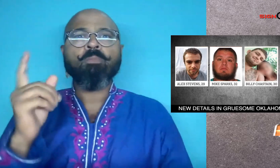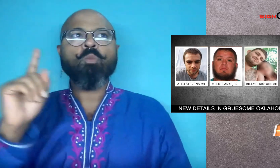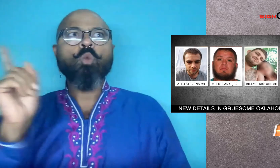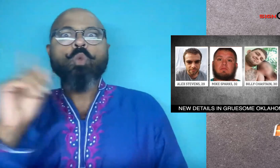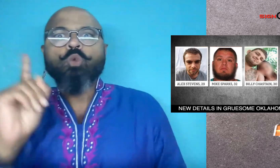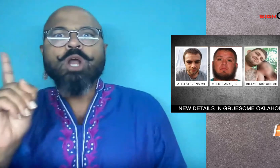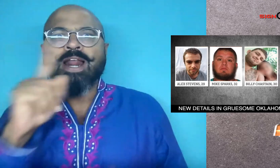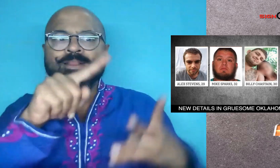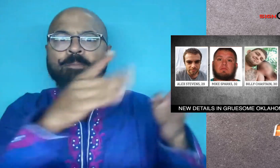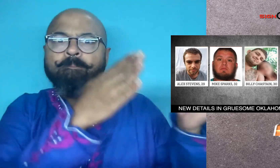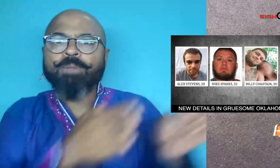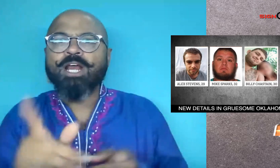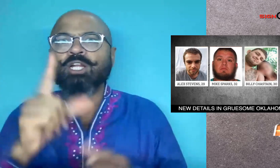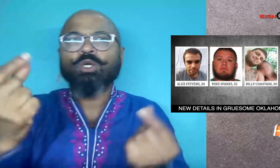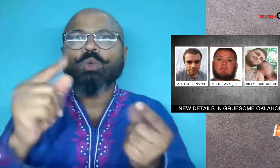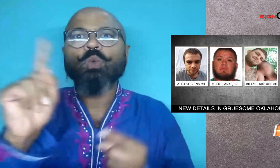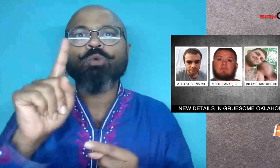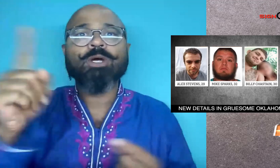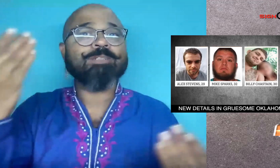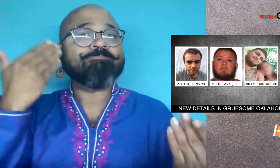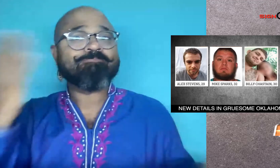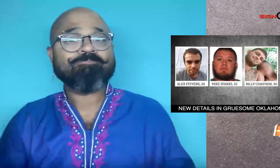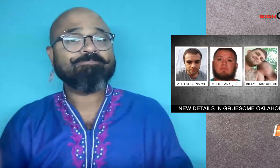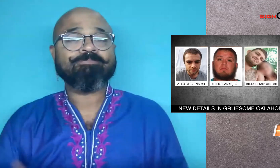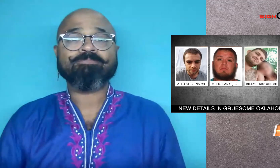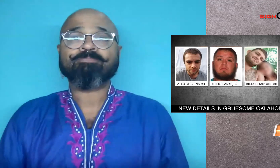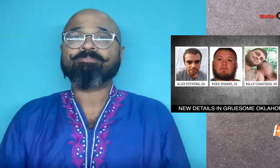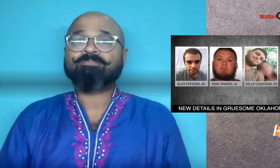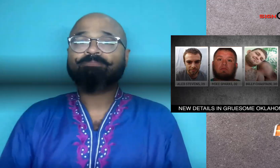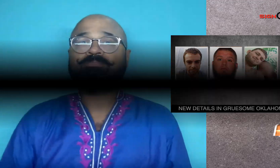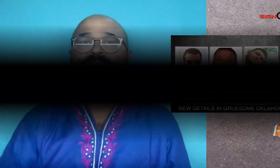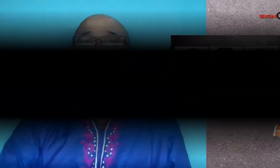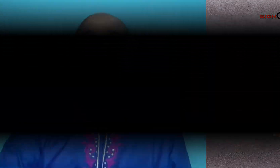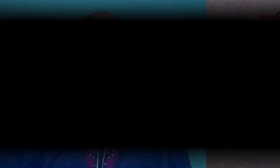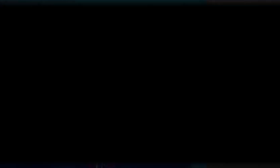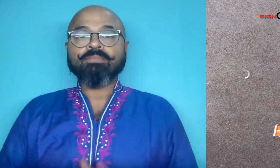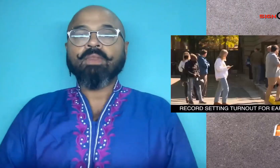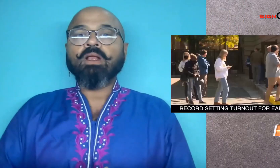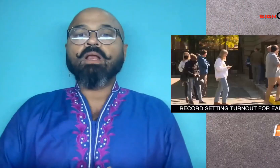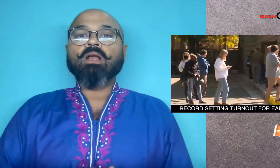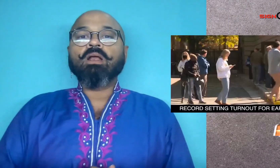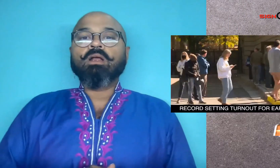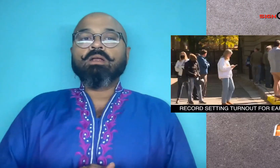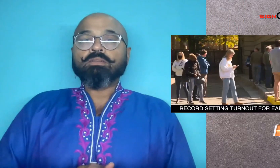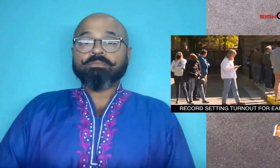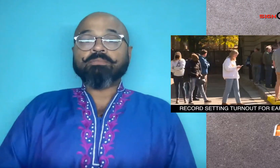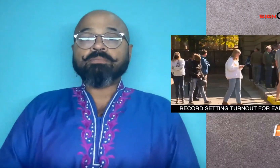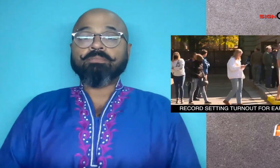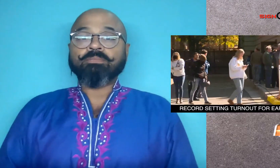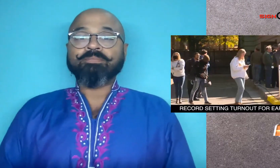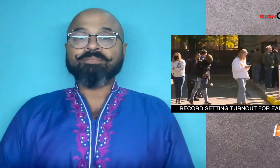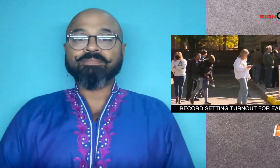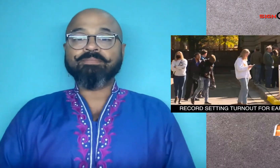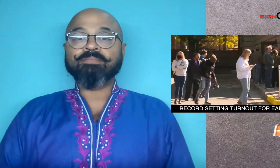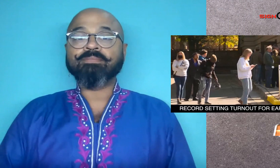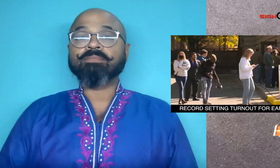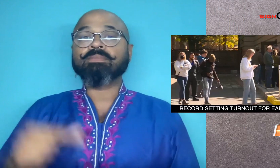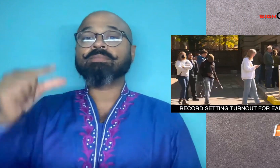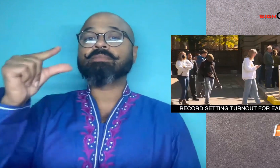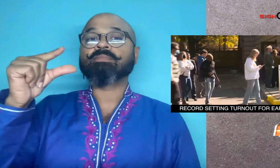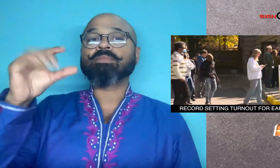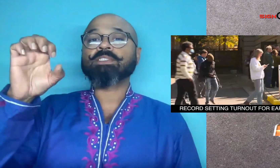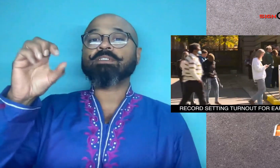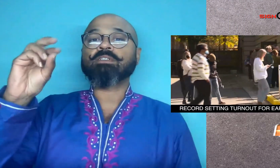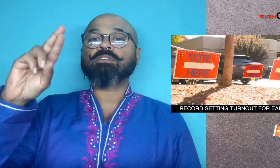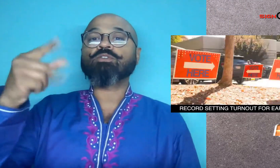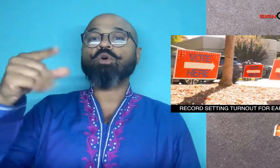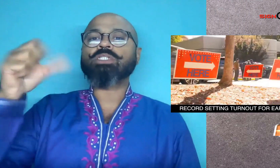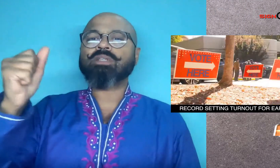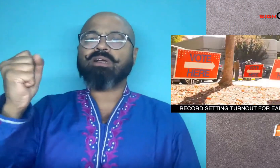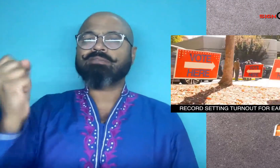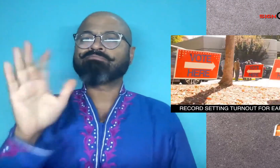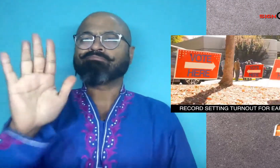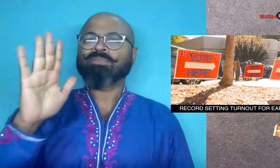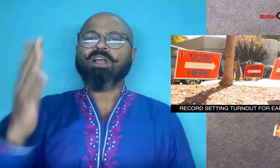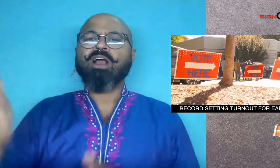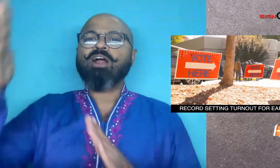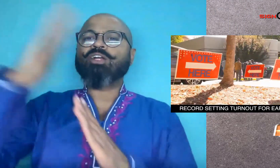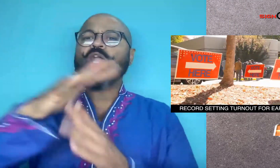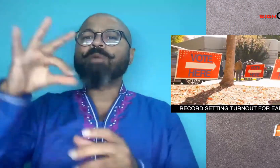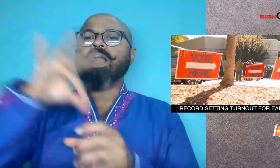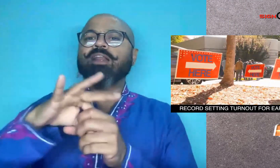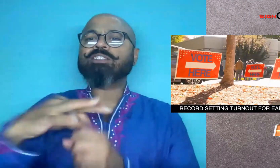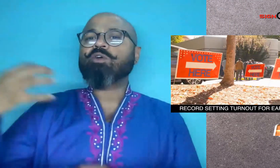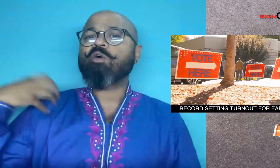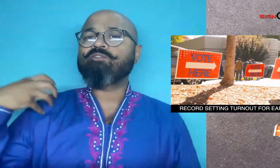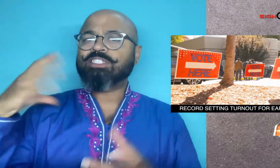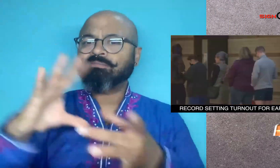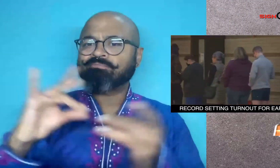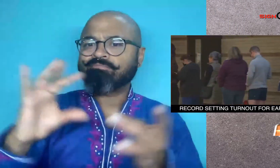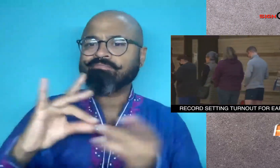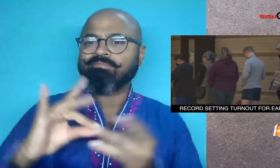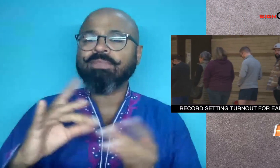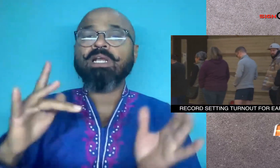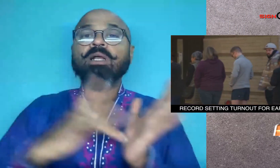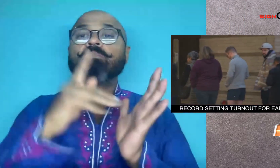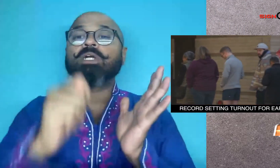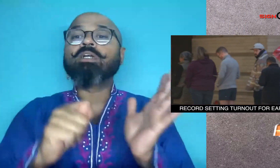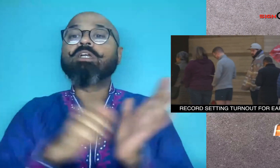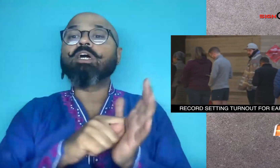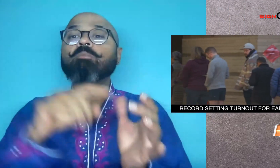of crime and where the men planned to do it --